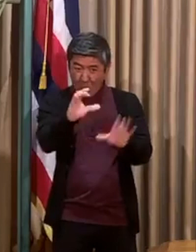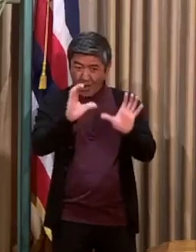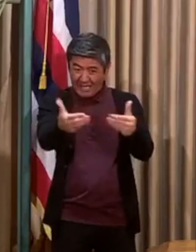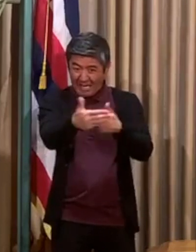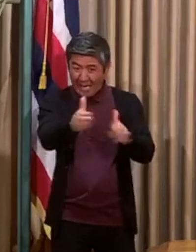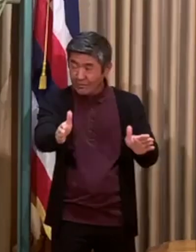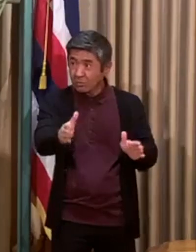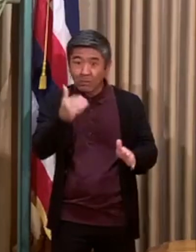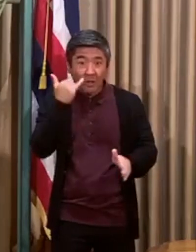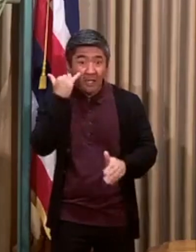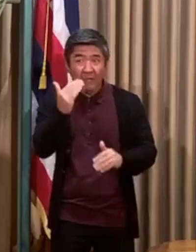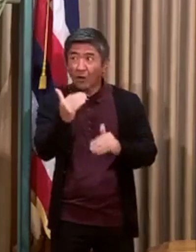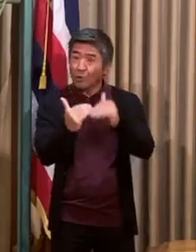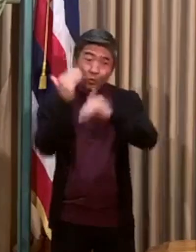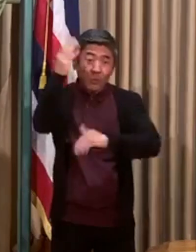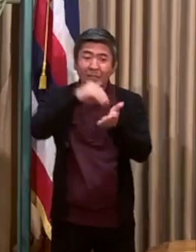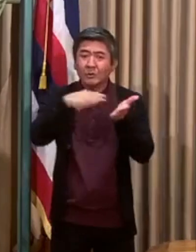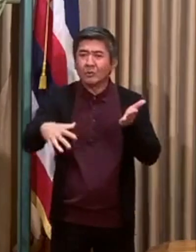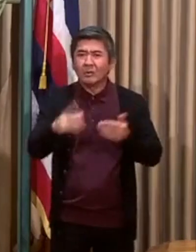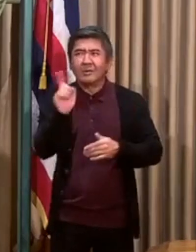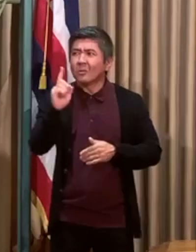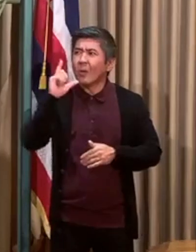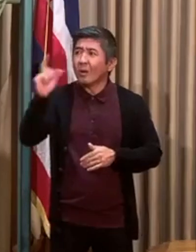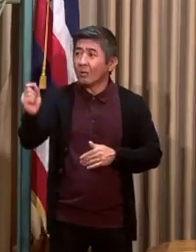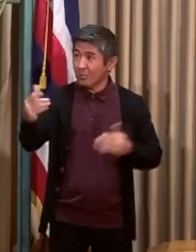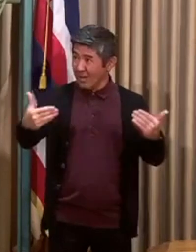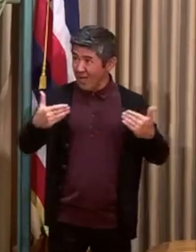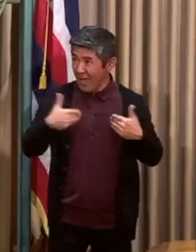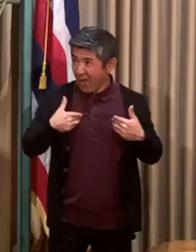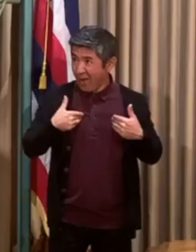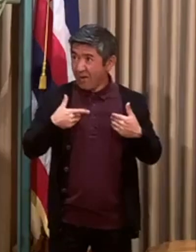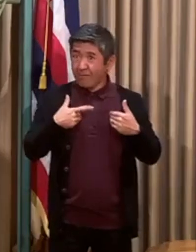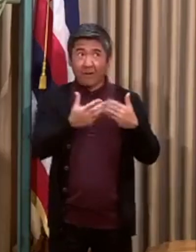Are there enough large classrooms on campus to practice social distancing?